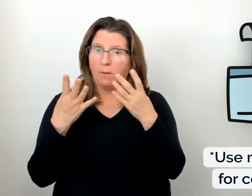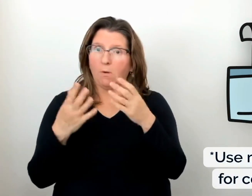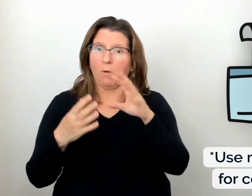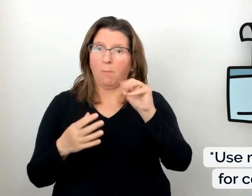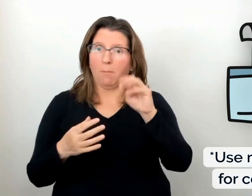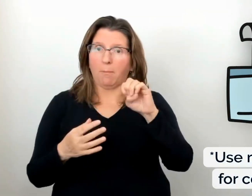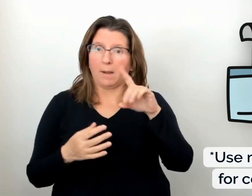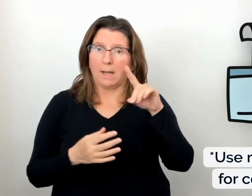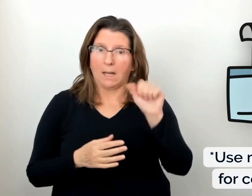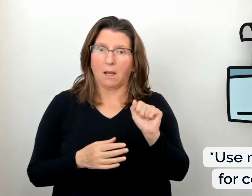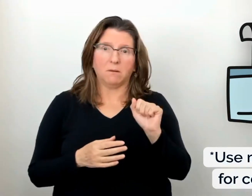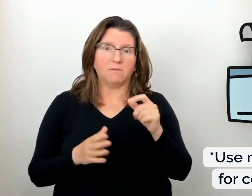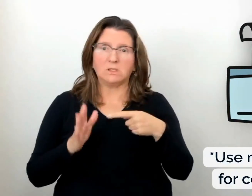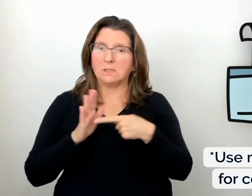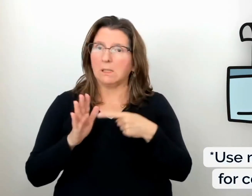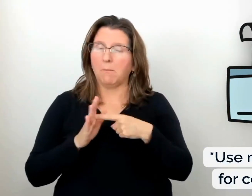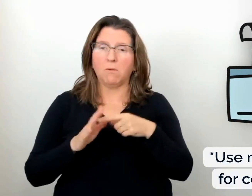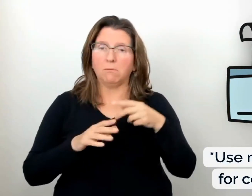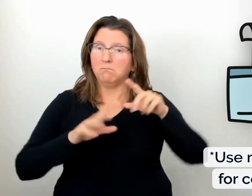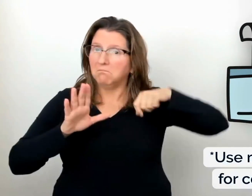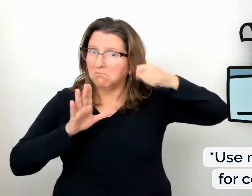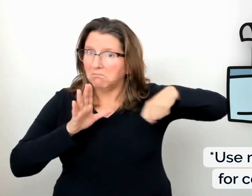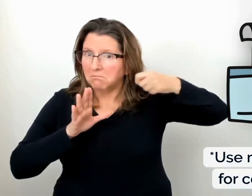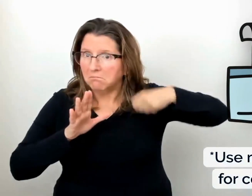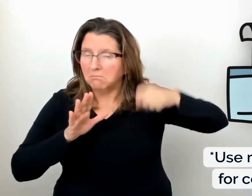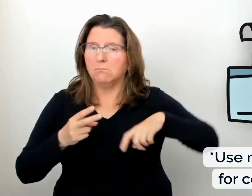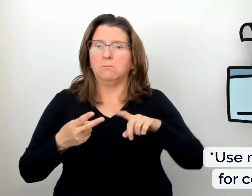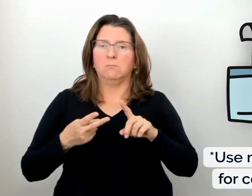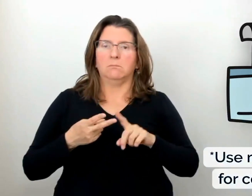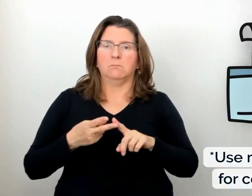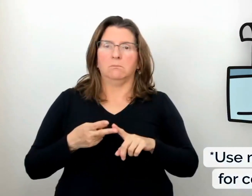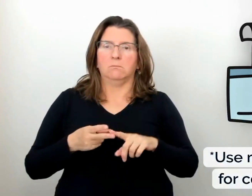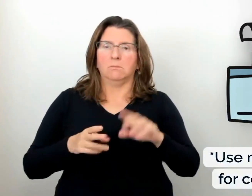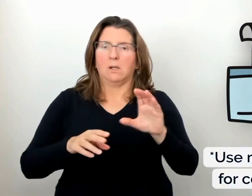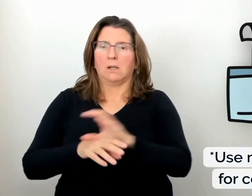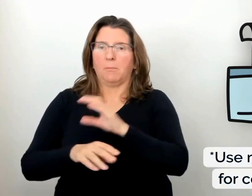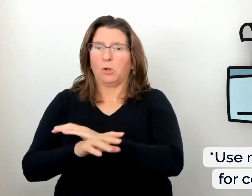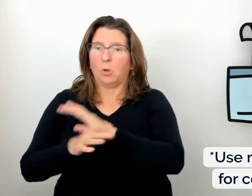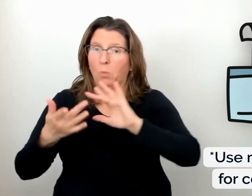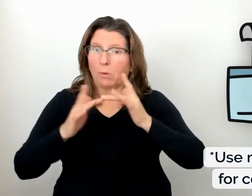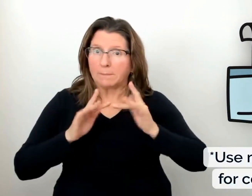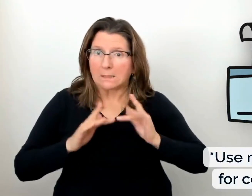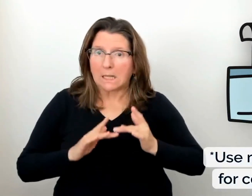Use multimedia for communication, examples could include filming, websites,